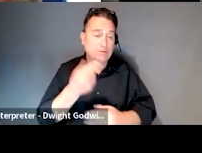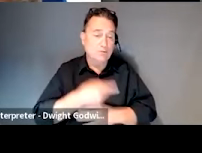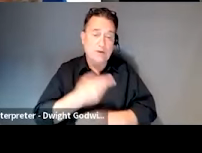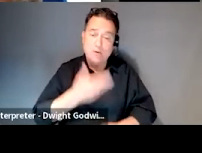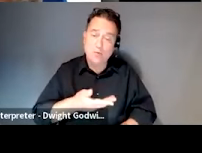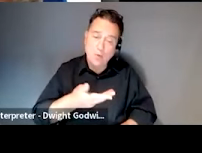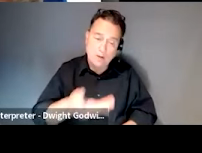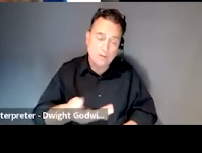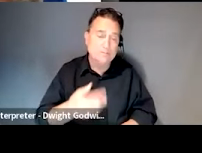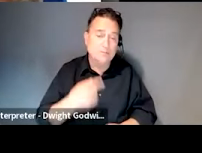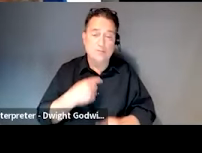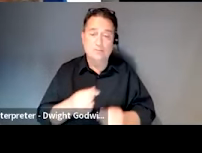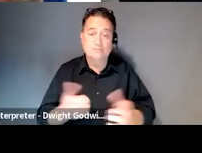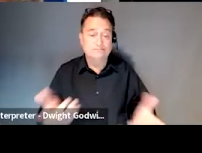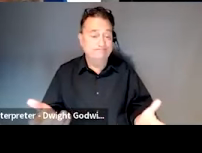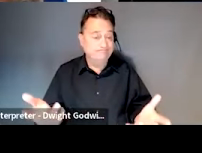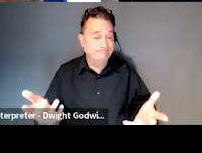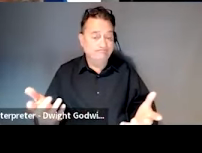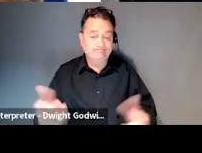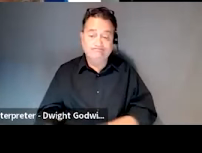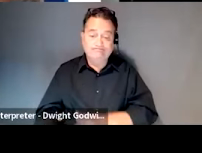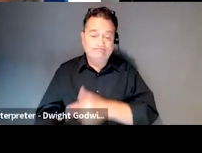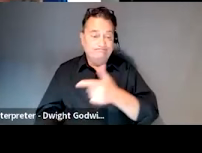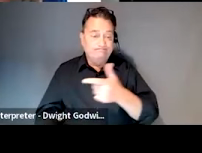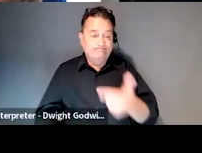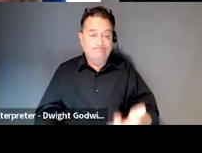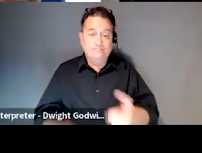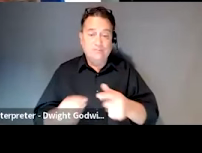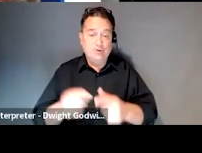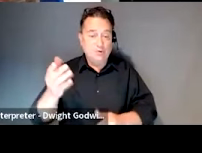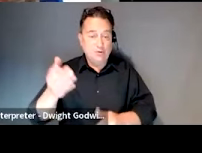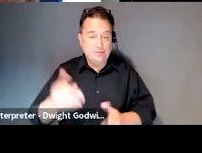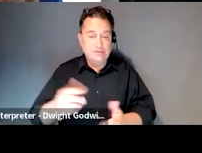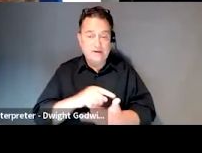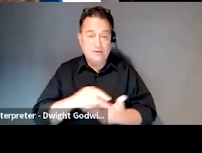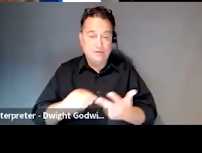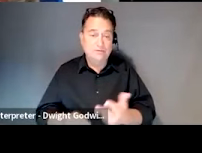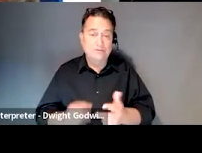And without further ado, I'm going to turn it over to our presenters to start our presentation.